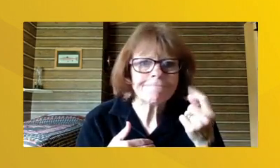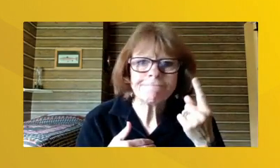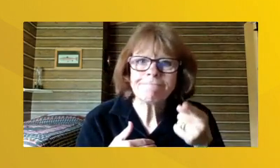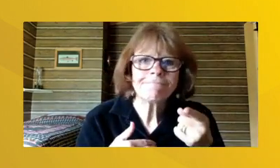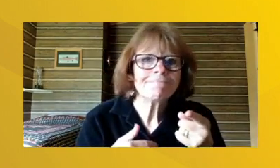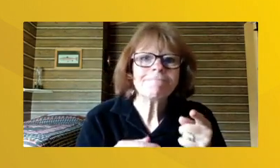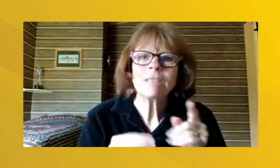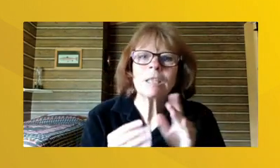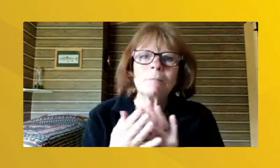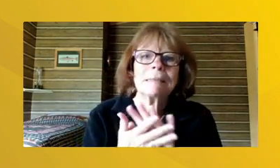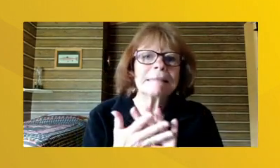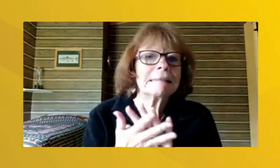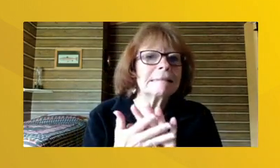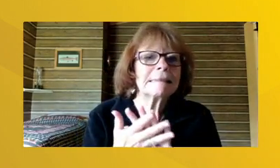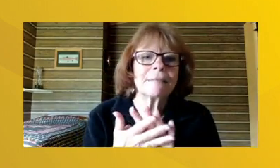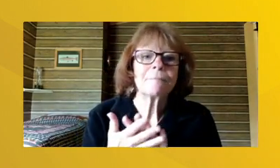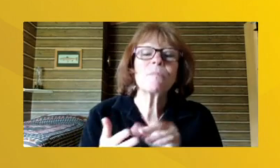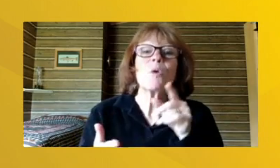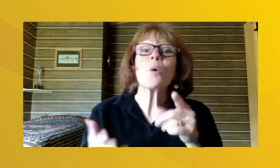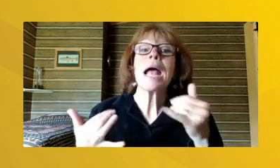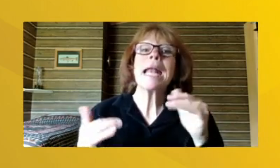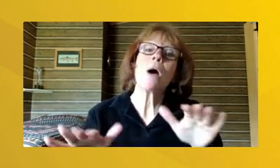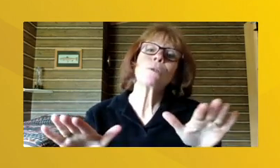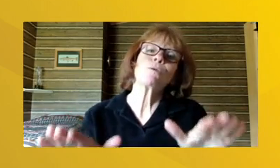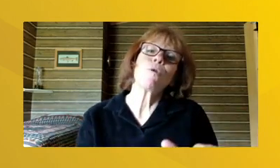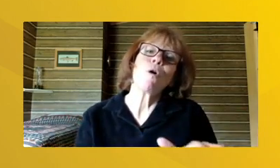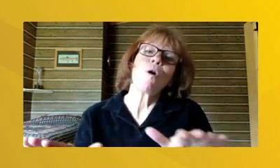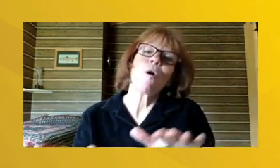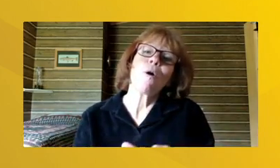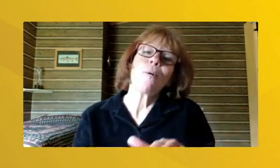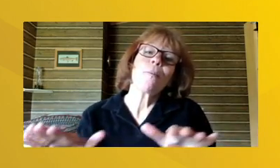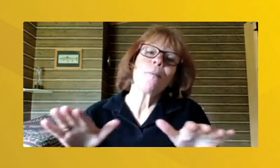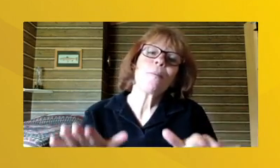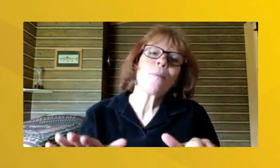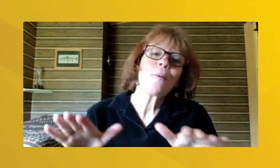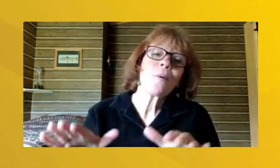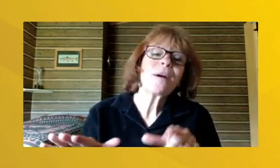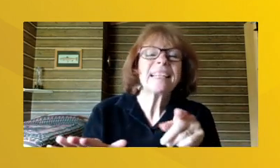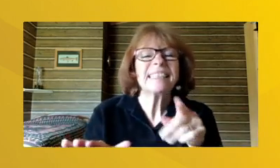Oh. So this one is pretty calm right now because